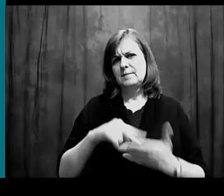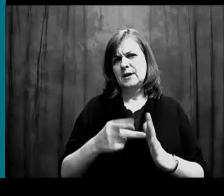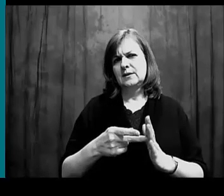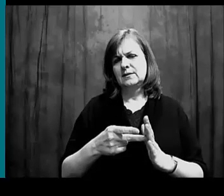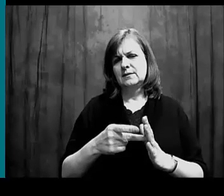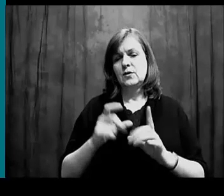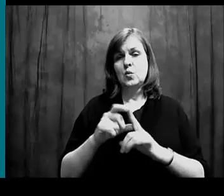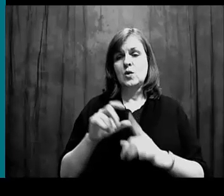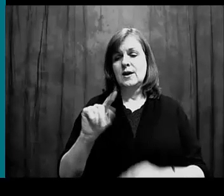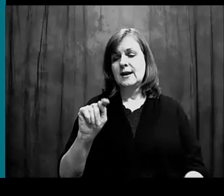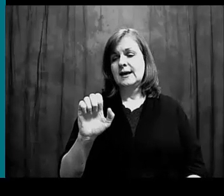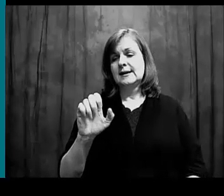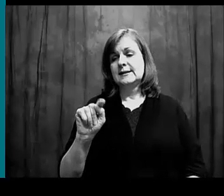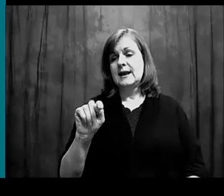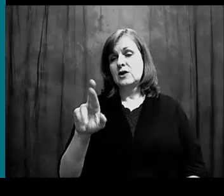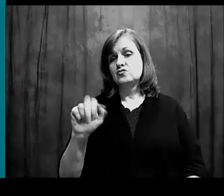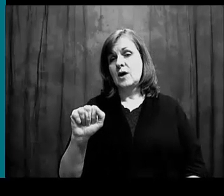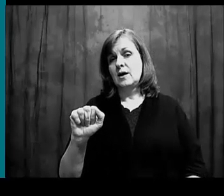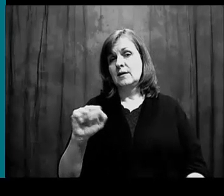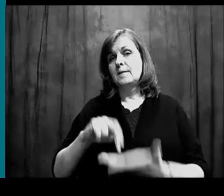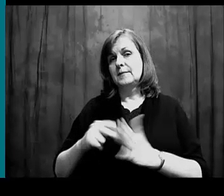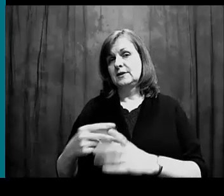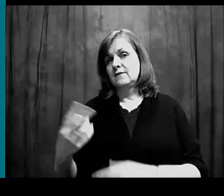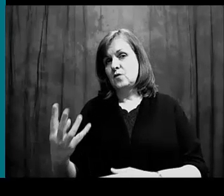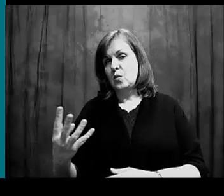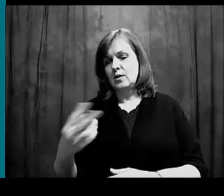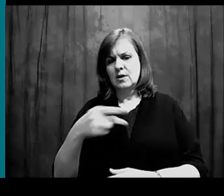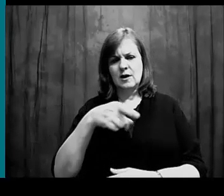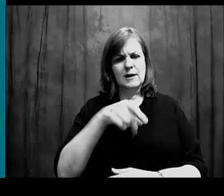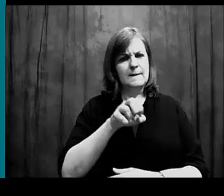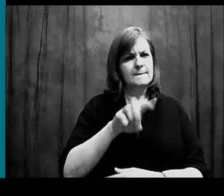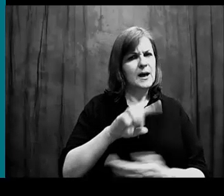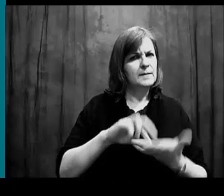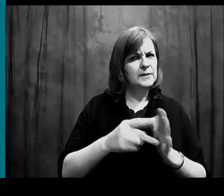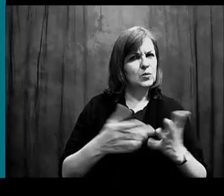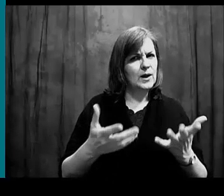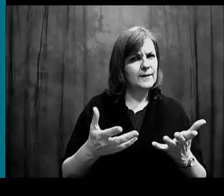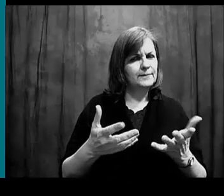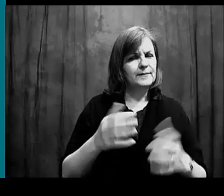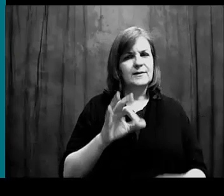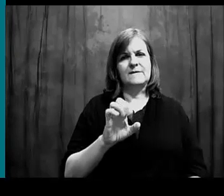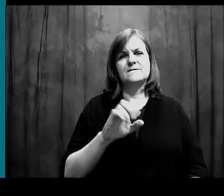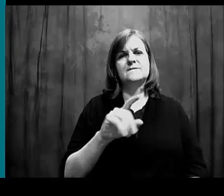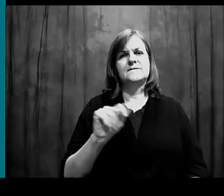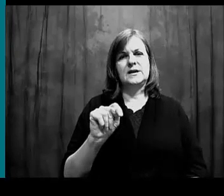tetra four - pod is what? we've seen it before